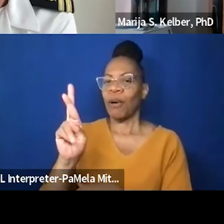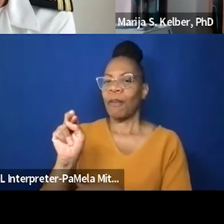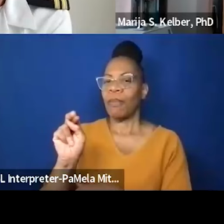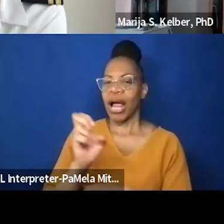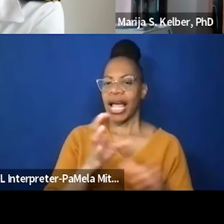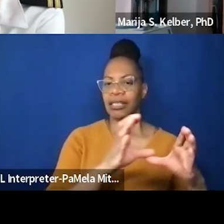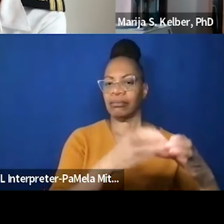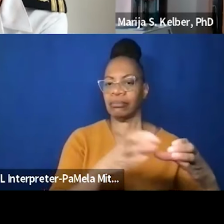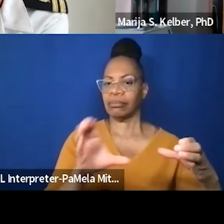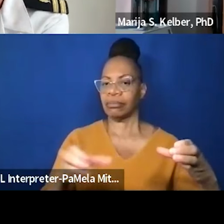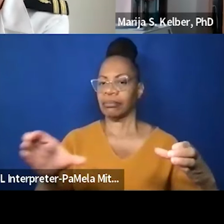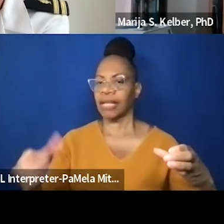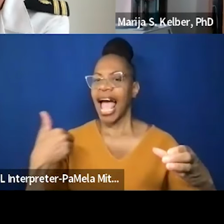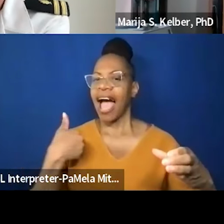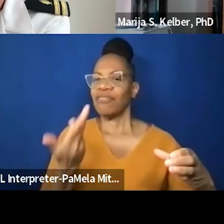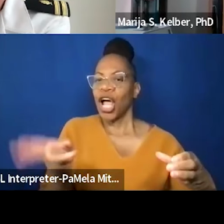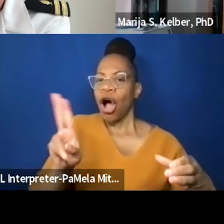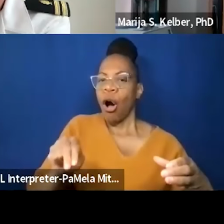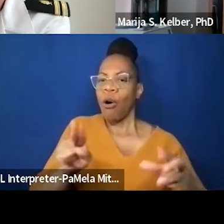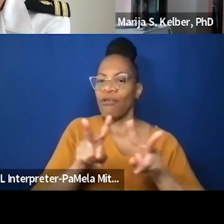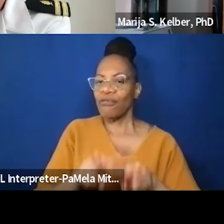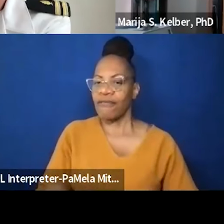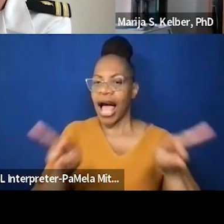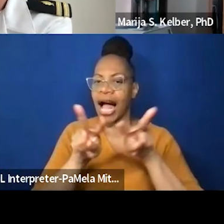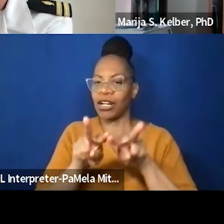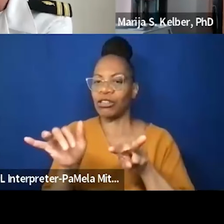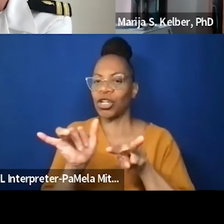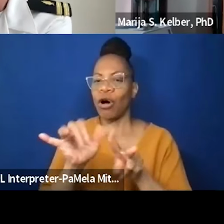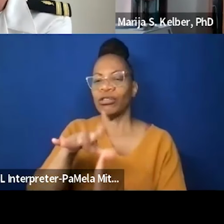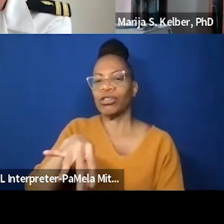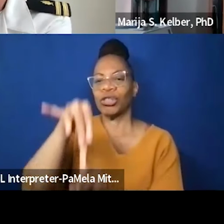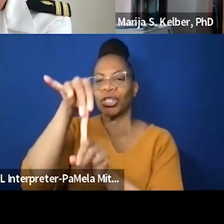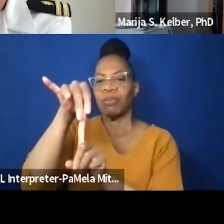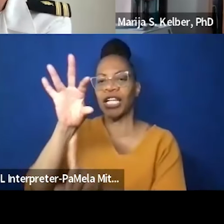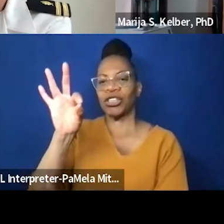and even maybe even across like special forces across branches